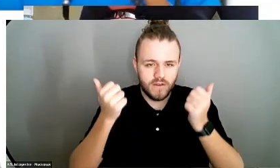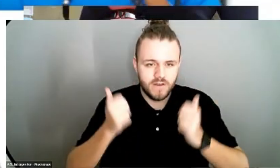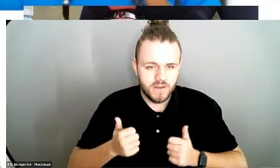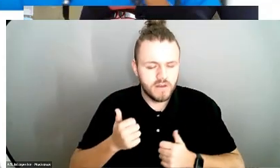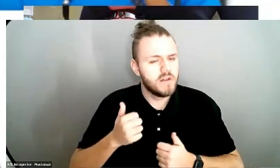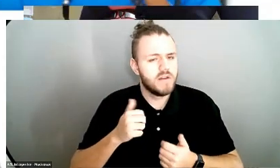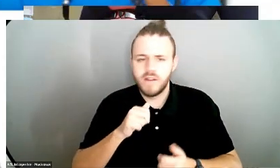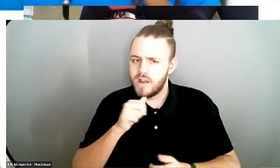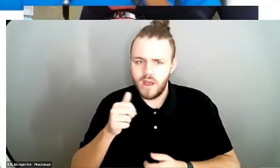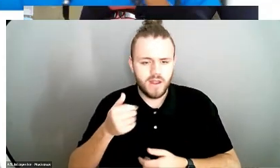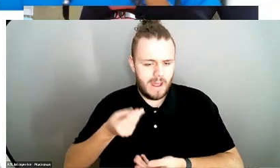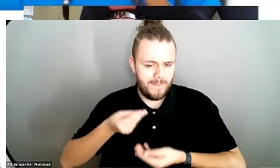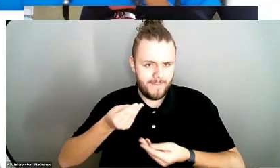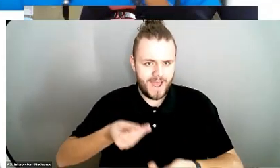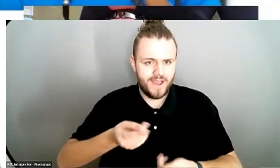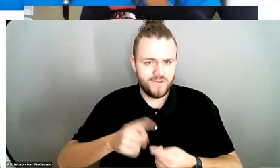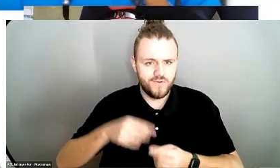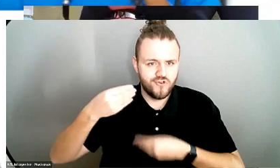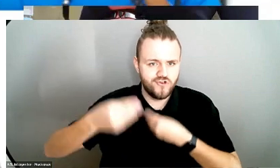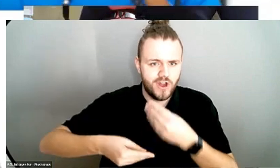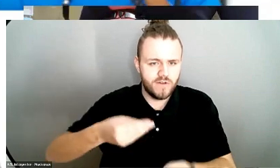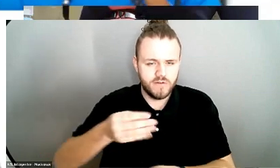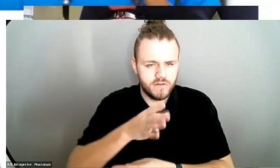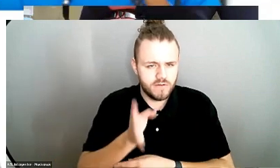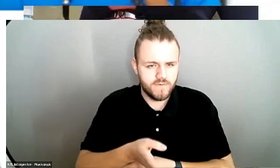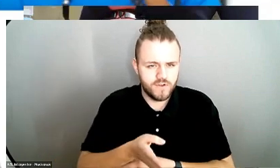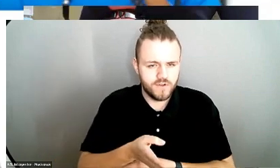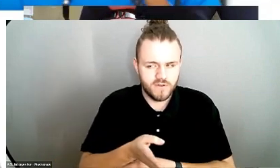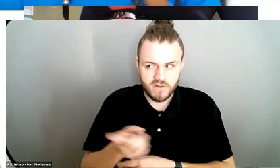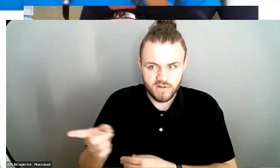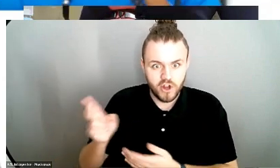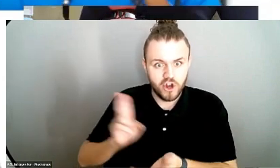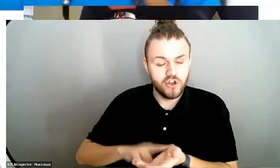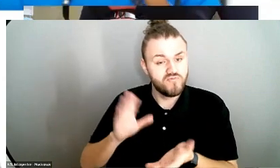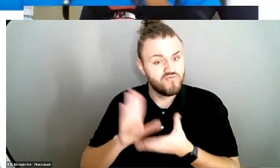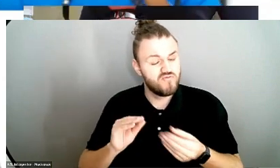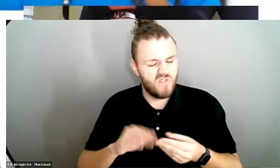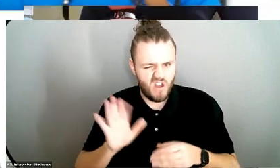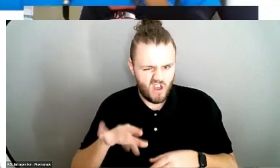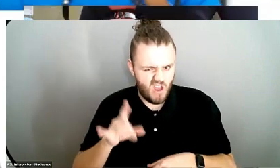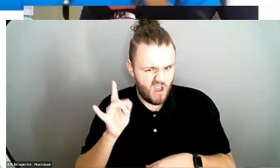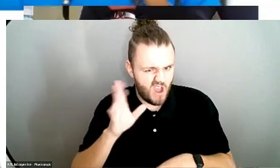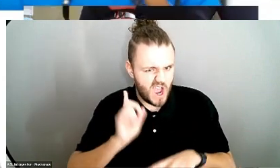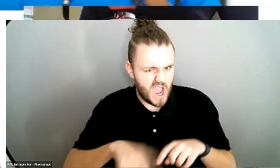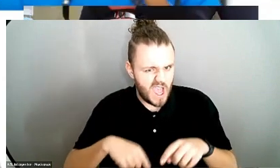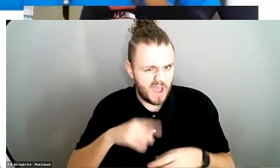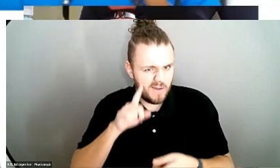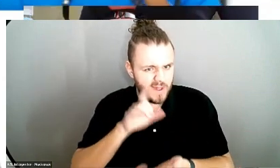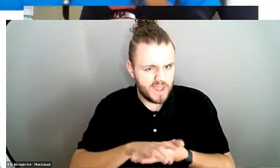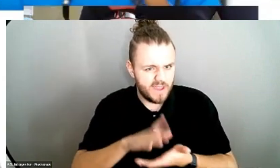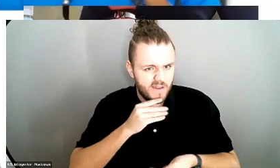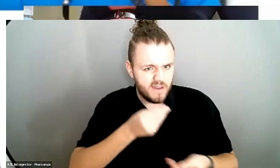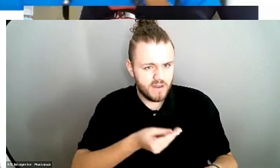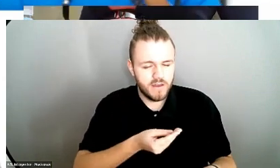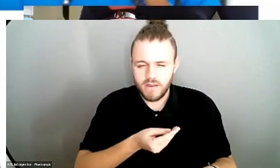passed on to a child. And so our training needs to be better for